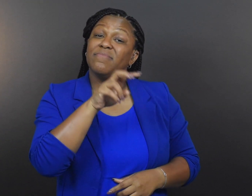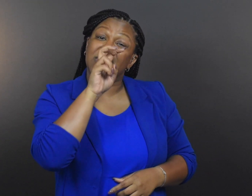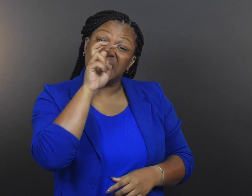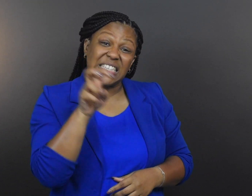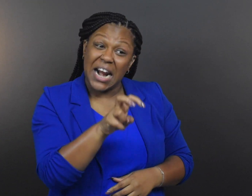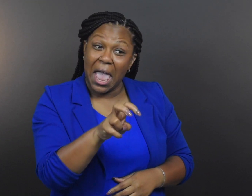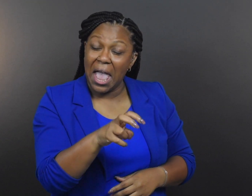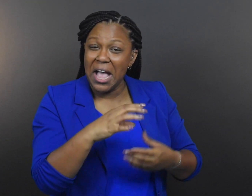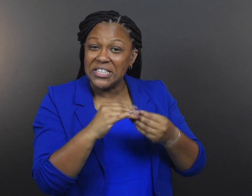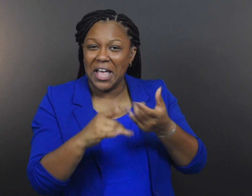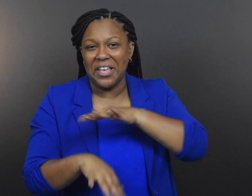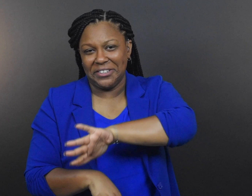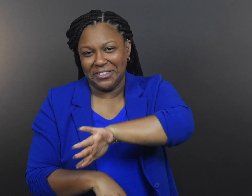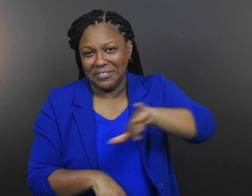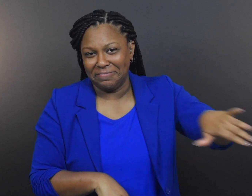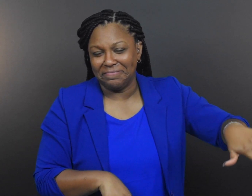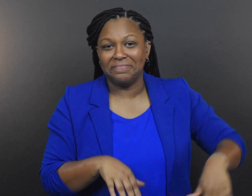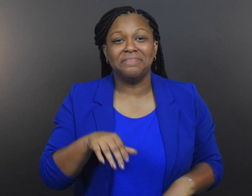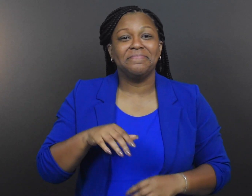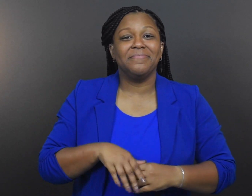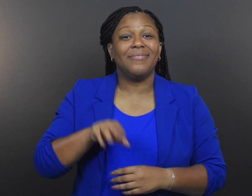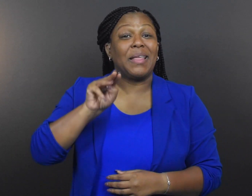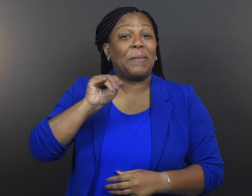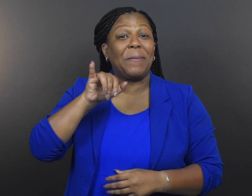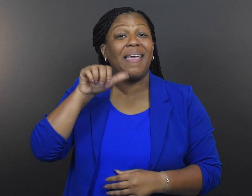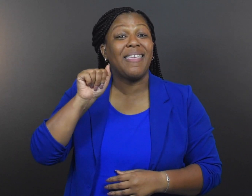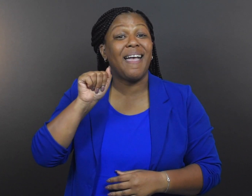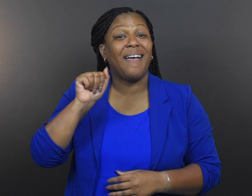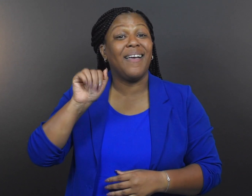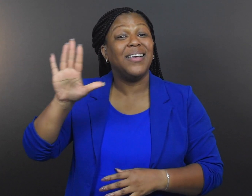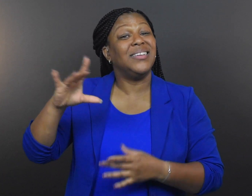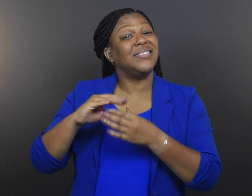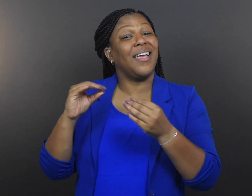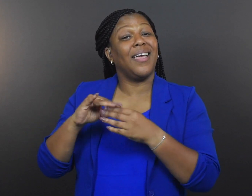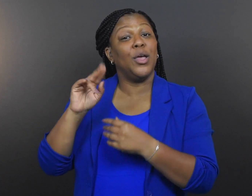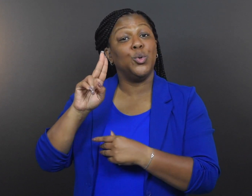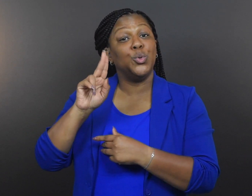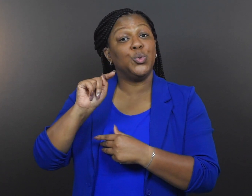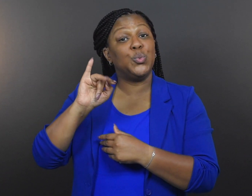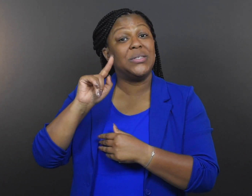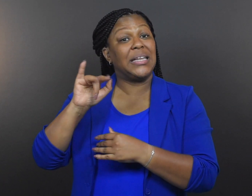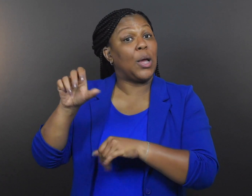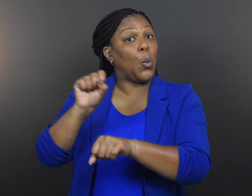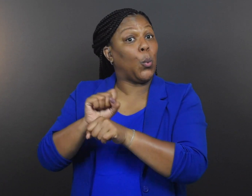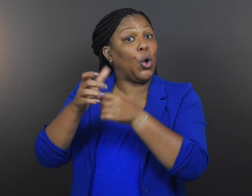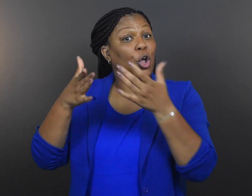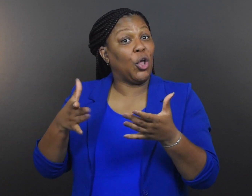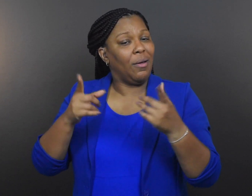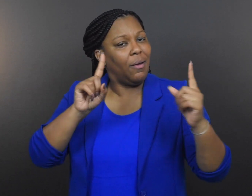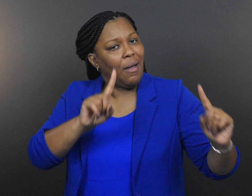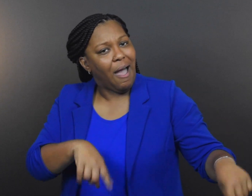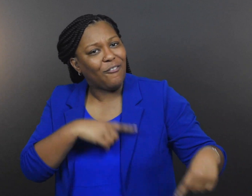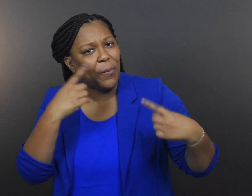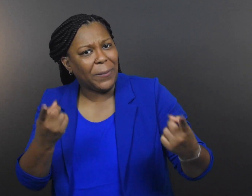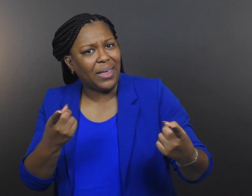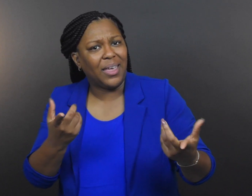Snakes aside, Mia says utility workers have been “unsung heroes” of this pandemic.